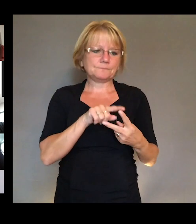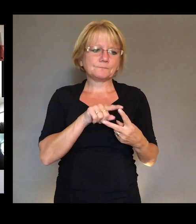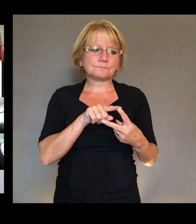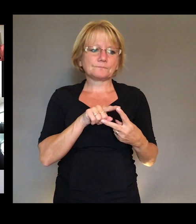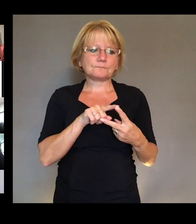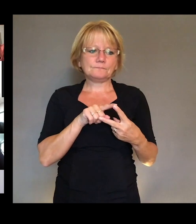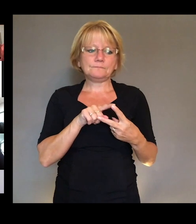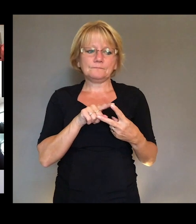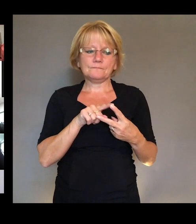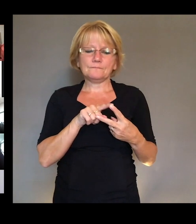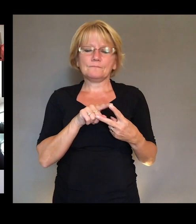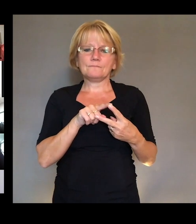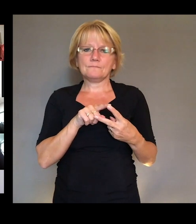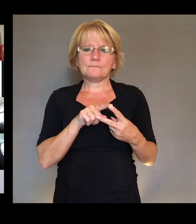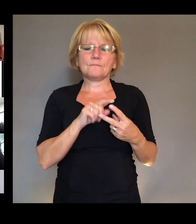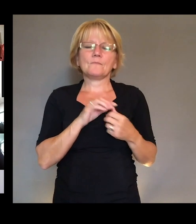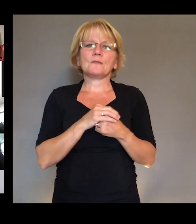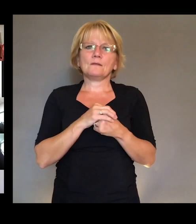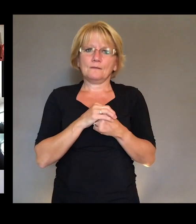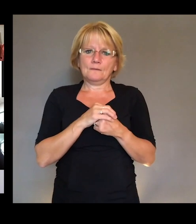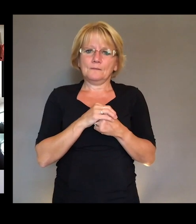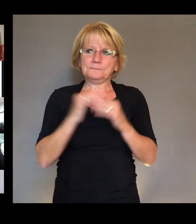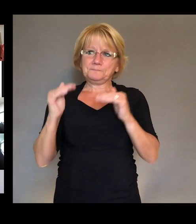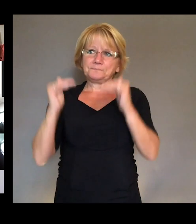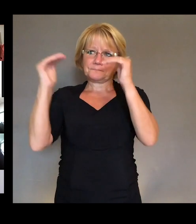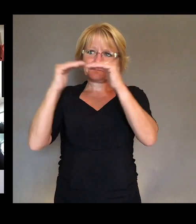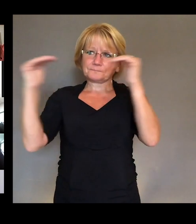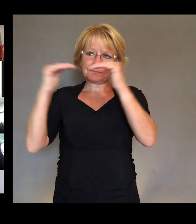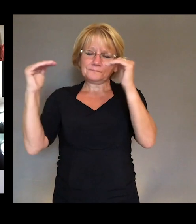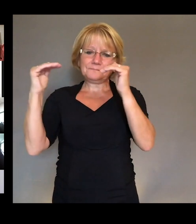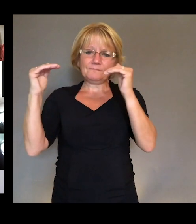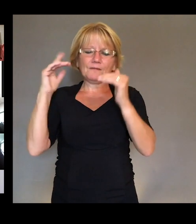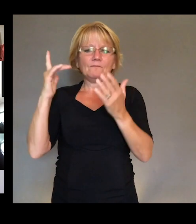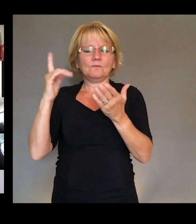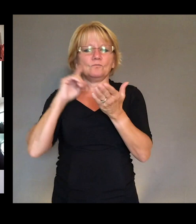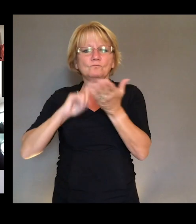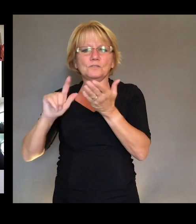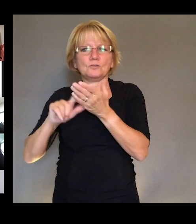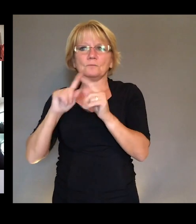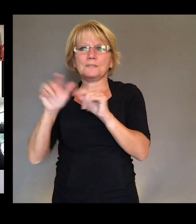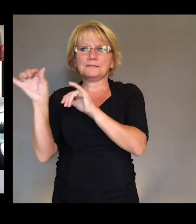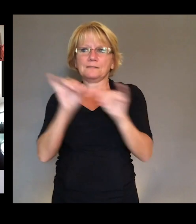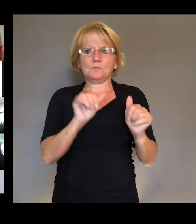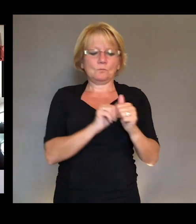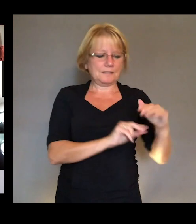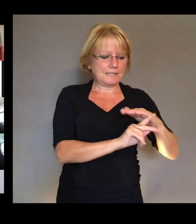One is you look at all the research and I'm most familiar with the higher ed research, but I think it echoes what we see on K-12